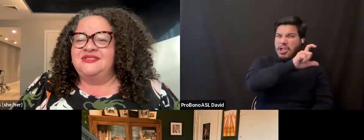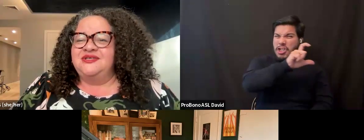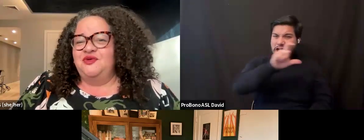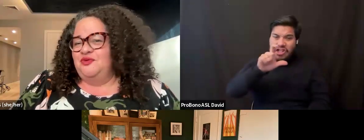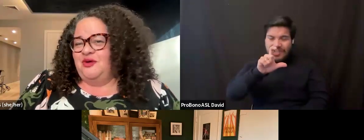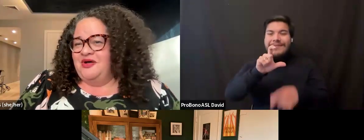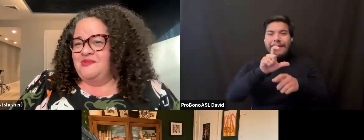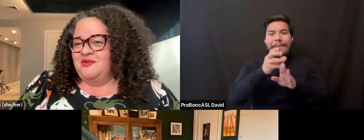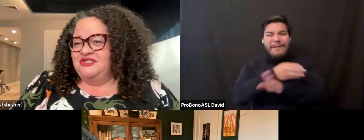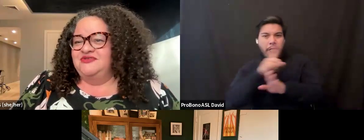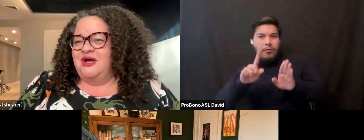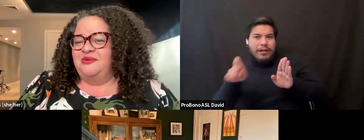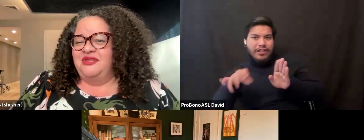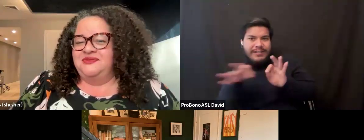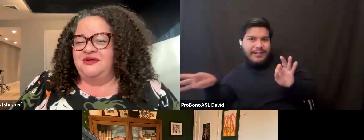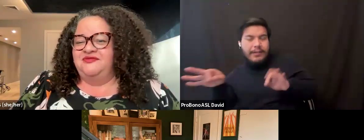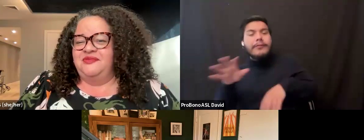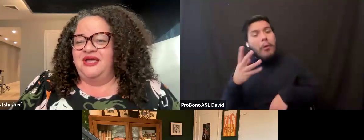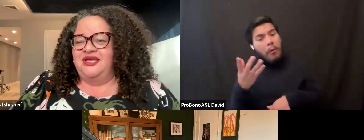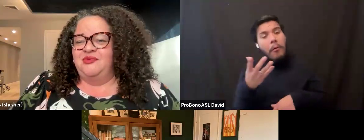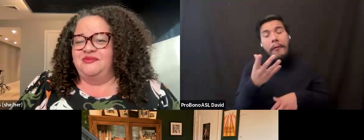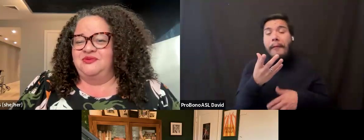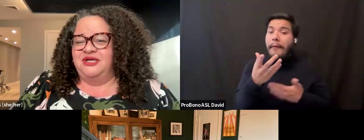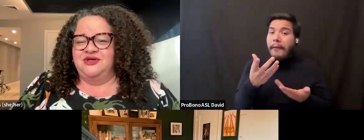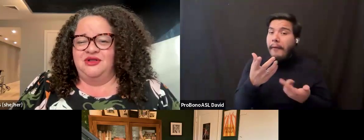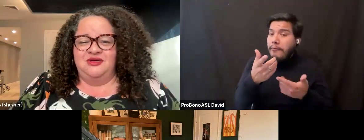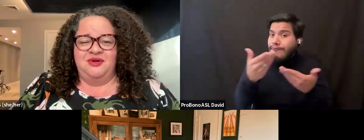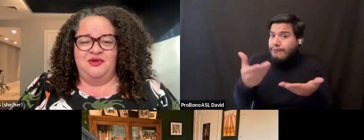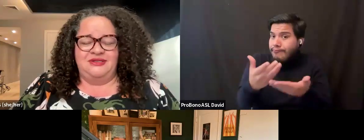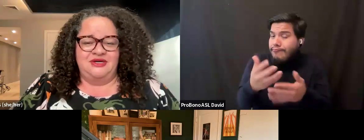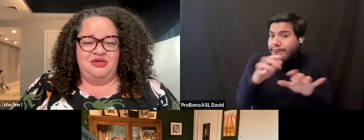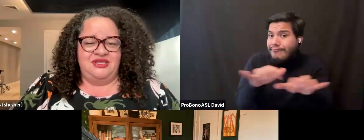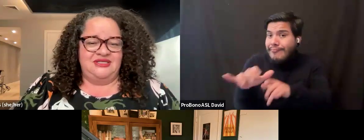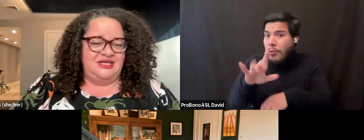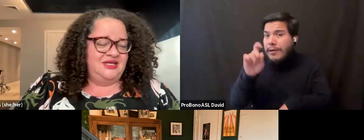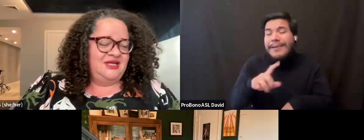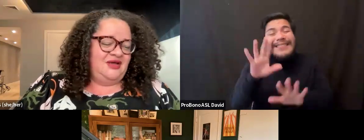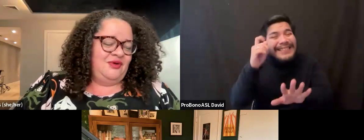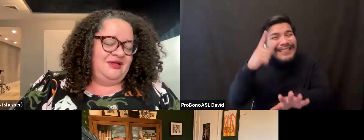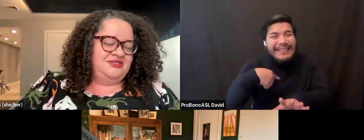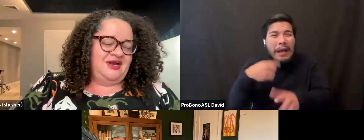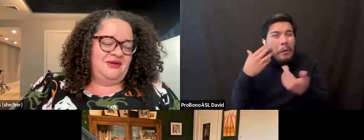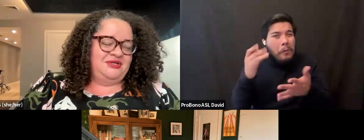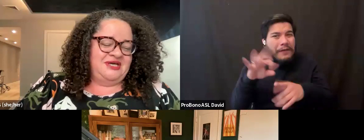And so queue up A couple questions from Aubrey that don't come from me. I can't promise that we'll get to all of them, but go ahead and start putting things in. And while they do that, Aubrey,